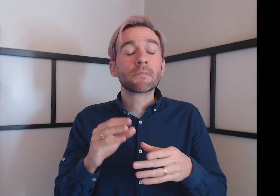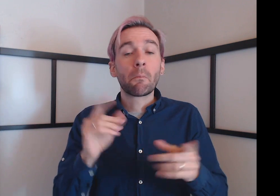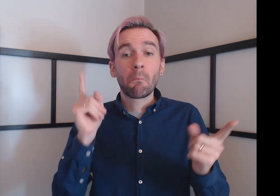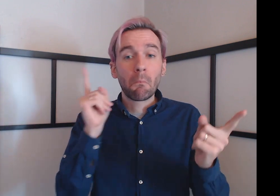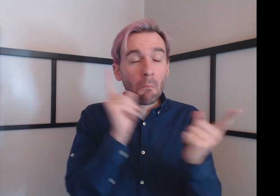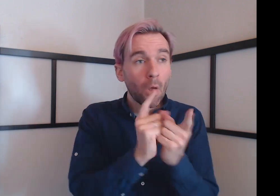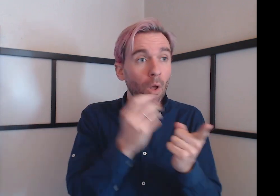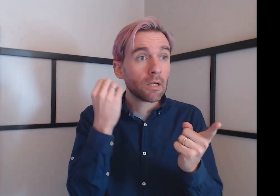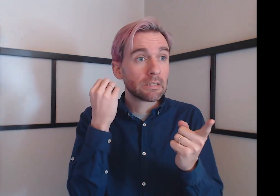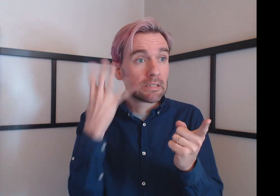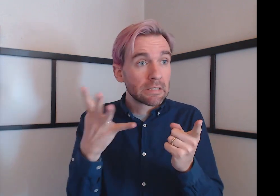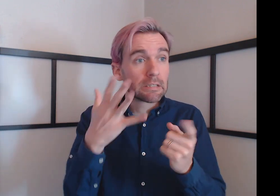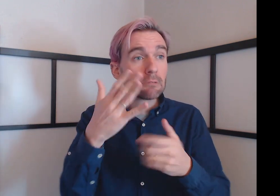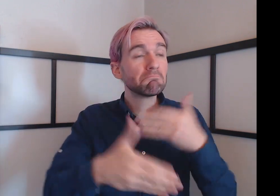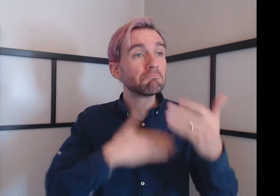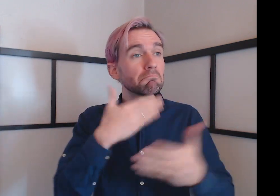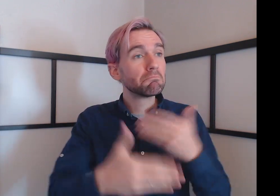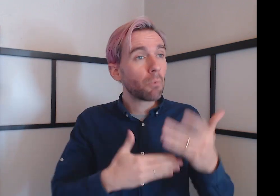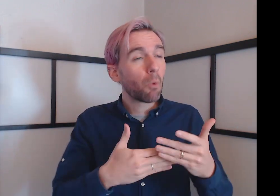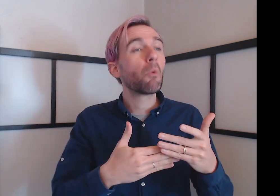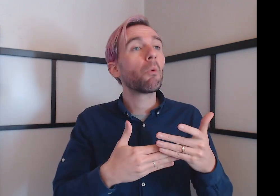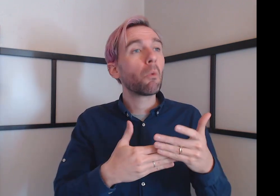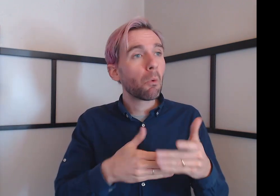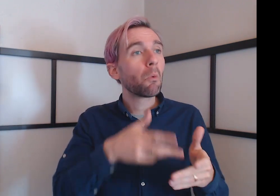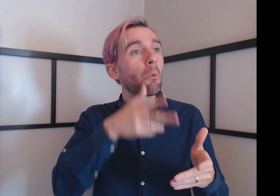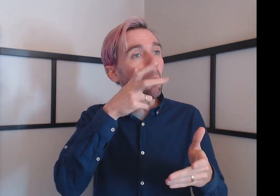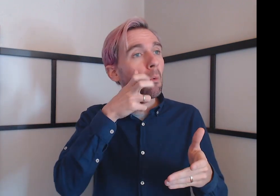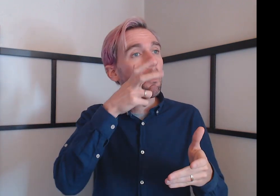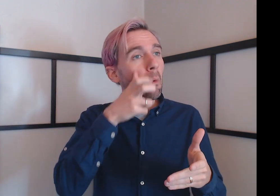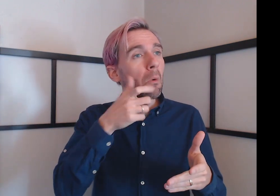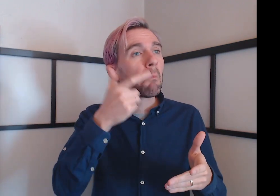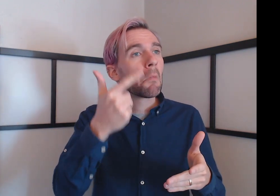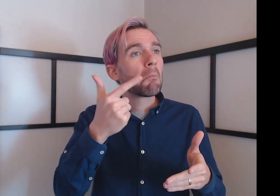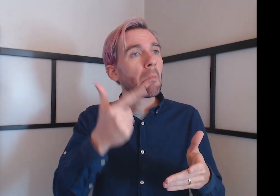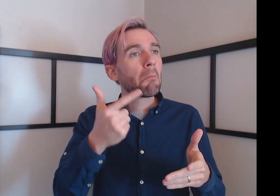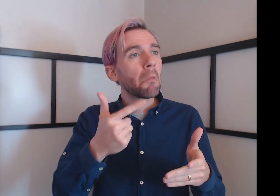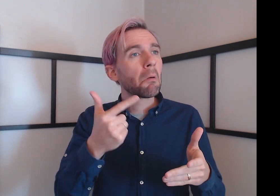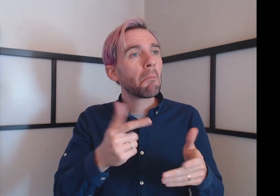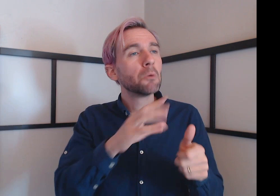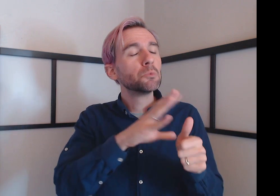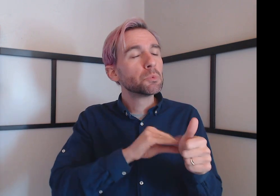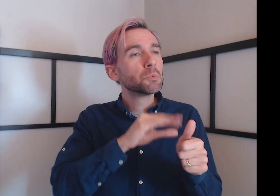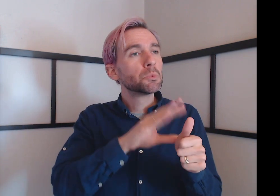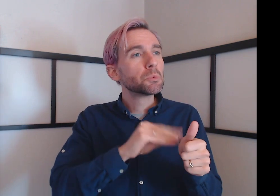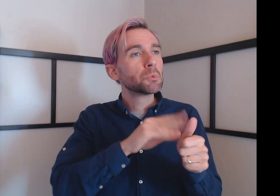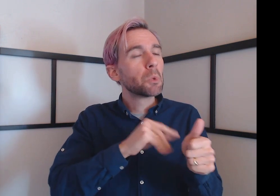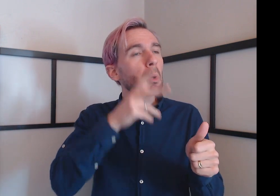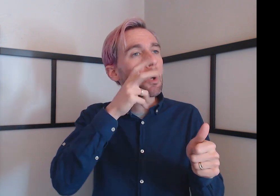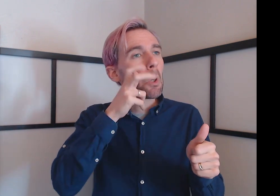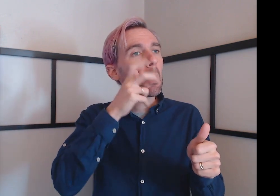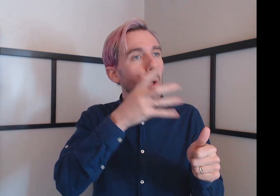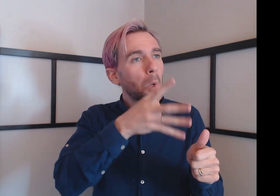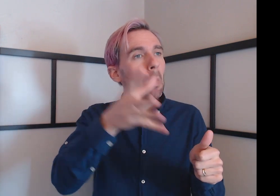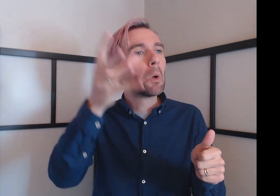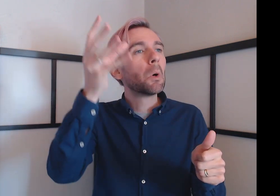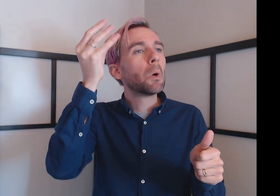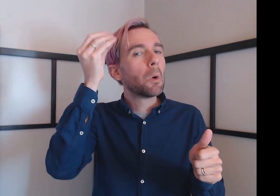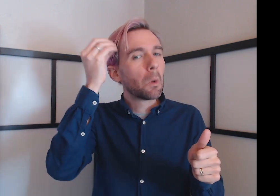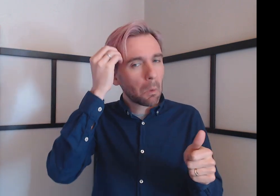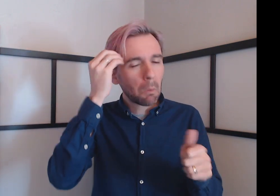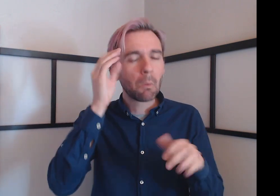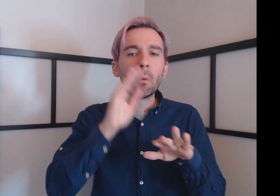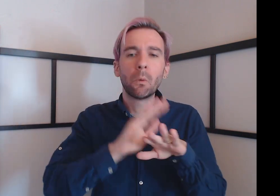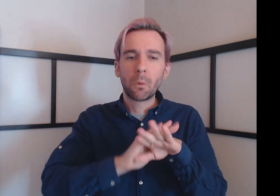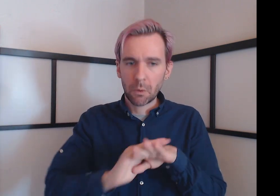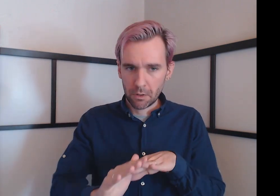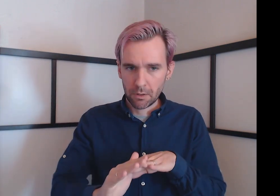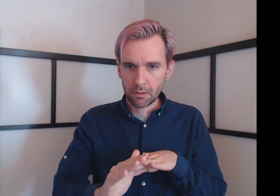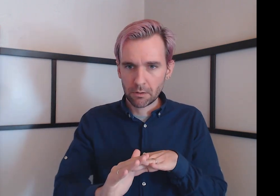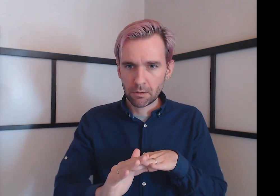Whenever you come across a new word, try to learn it and over time you’ll remember it.